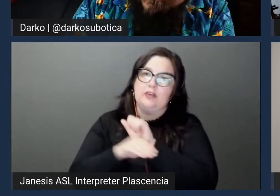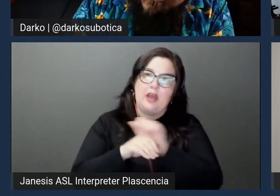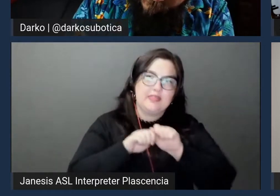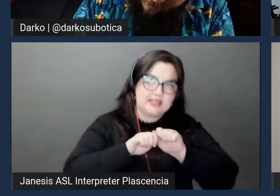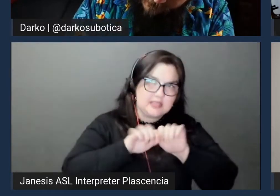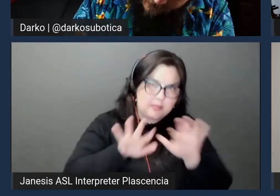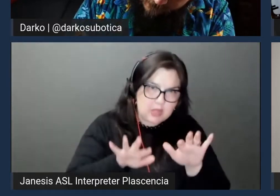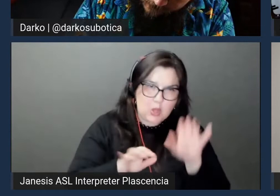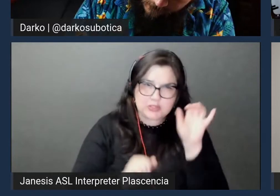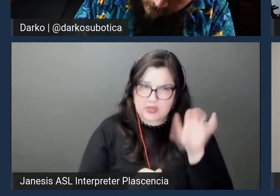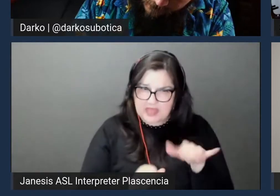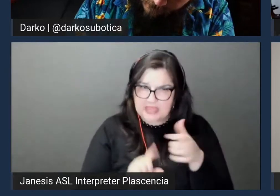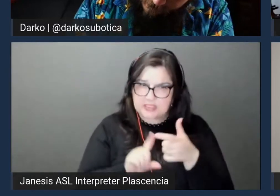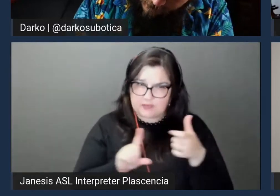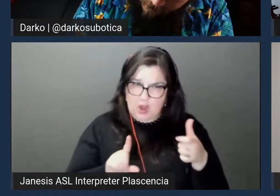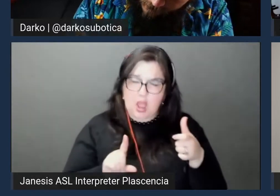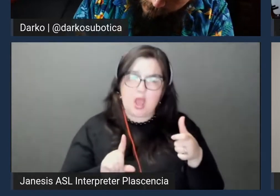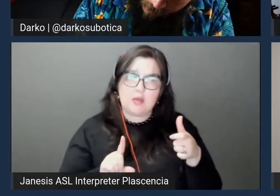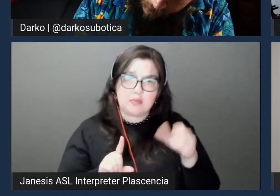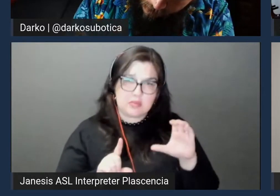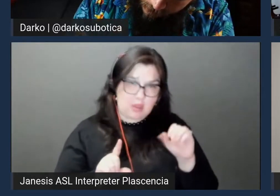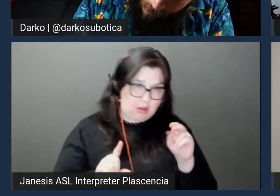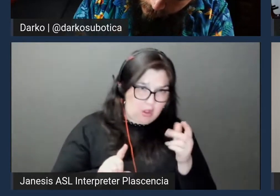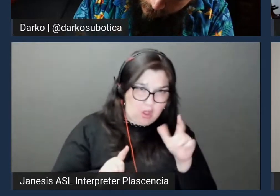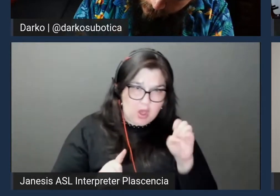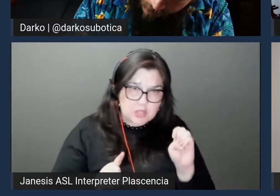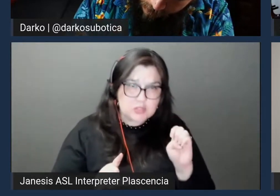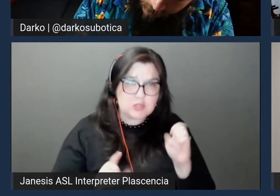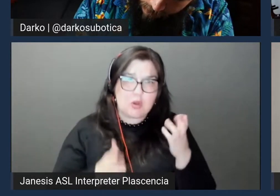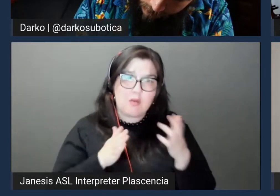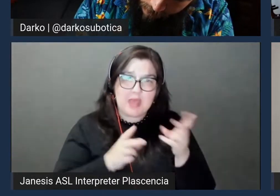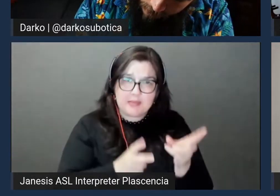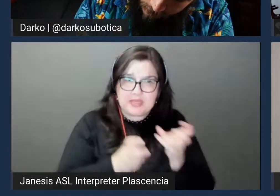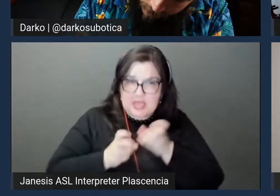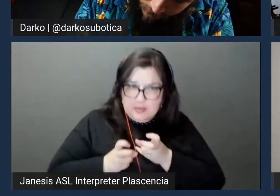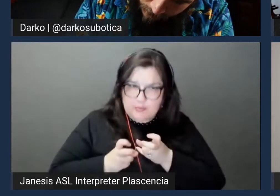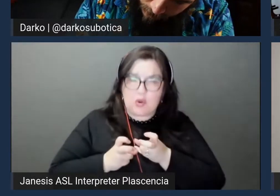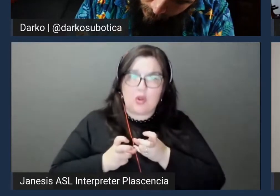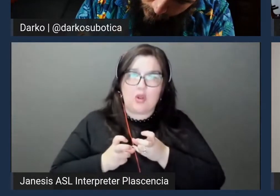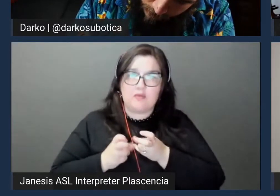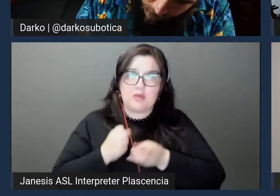the Panorama console, where you want to maybe import just the inference results, not all the images.